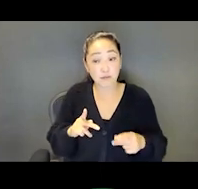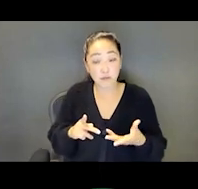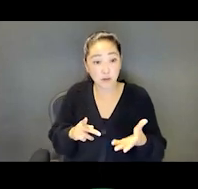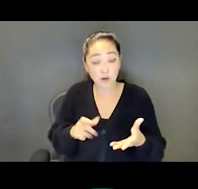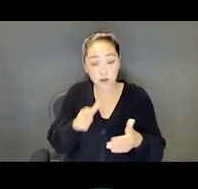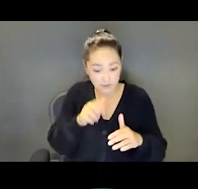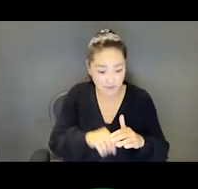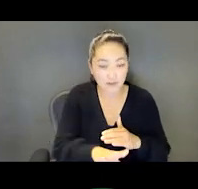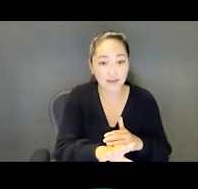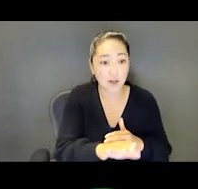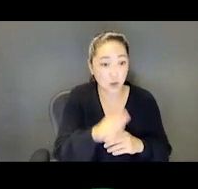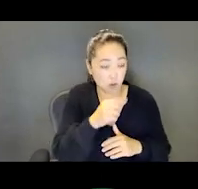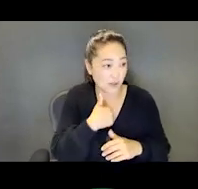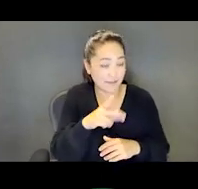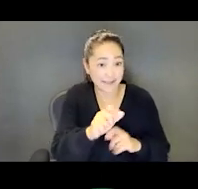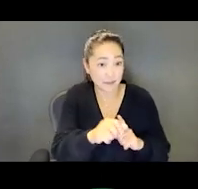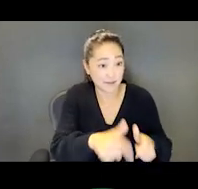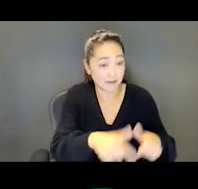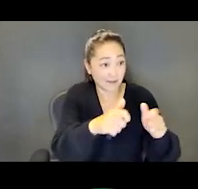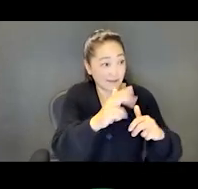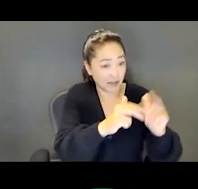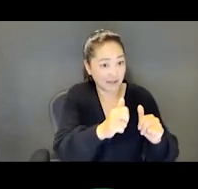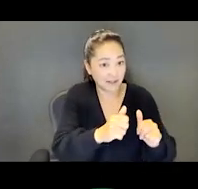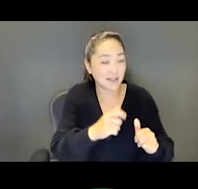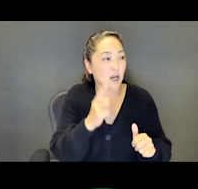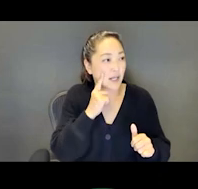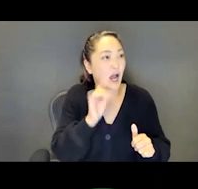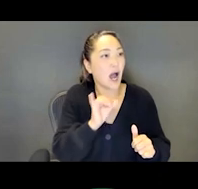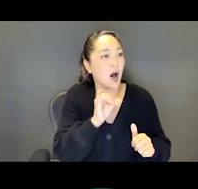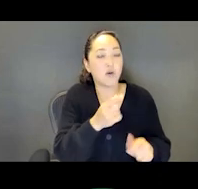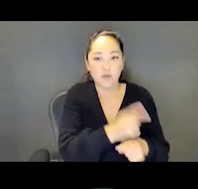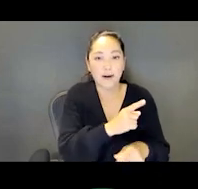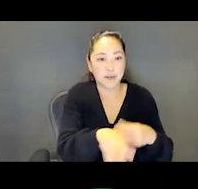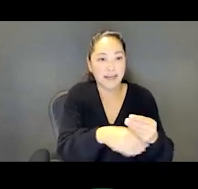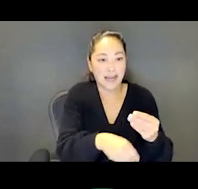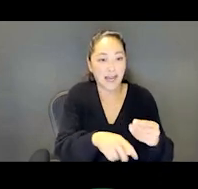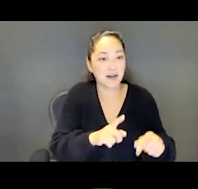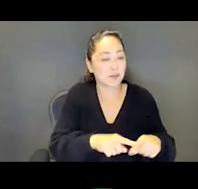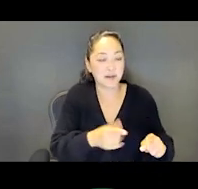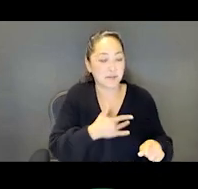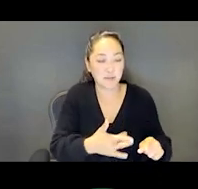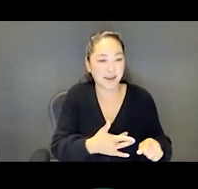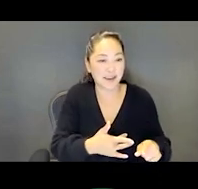With disabilities, it's easier to think about it. But you know too many lots of people work